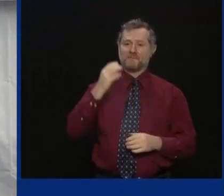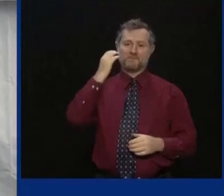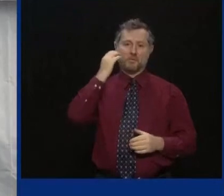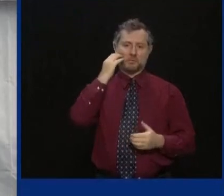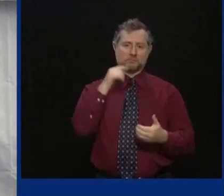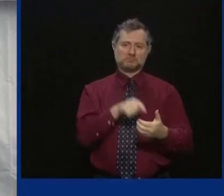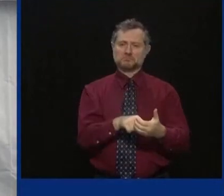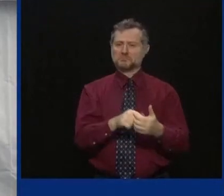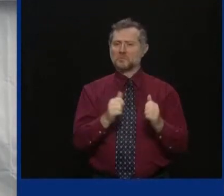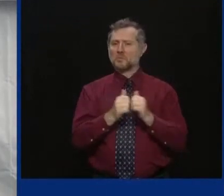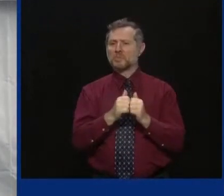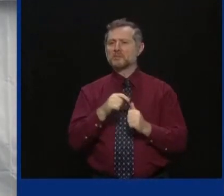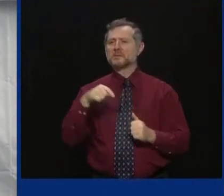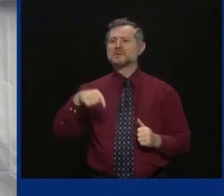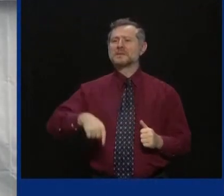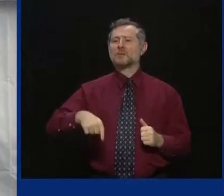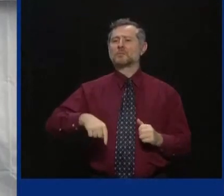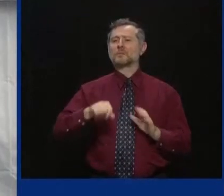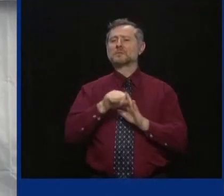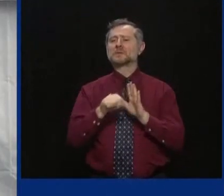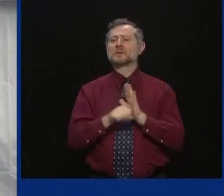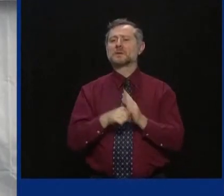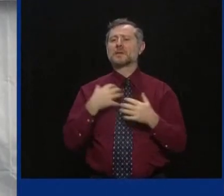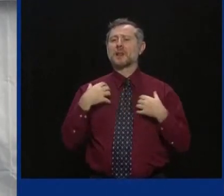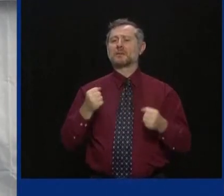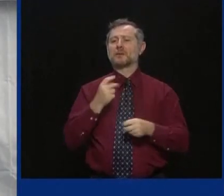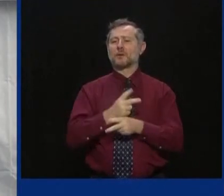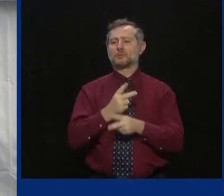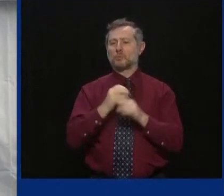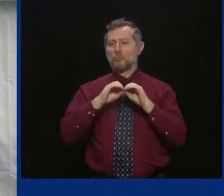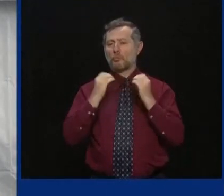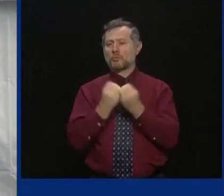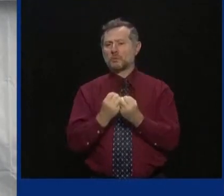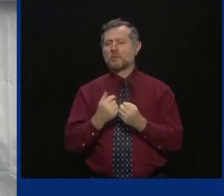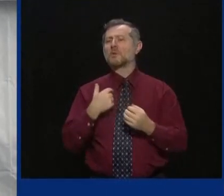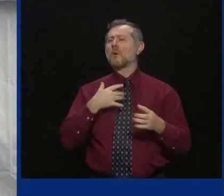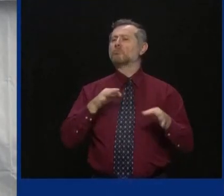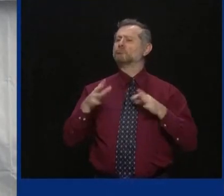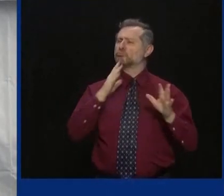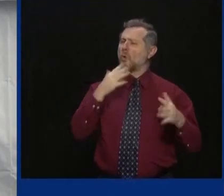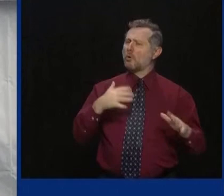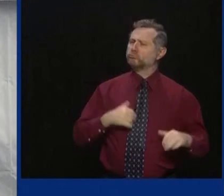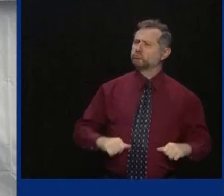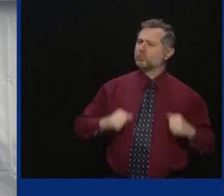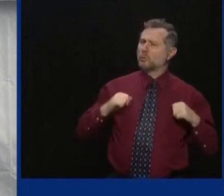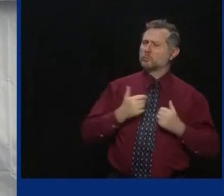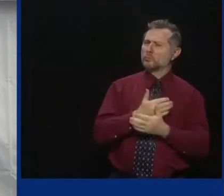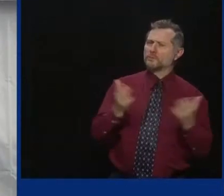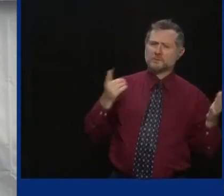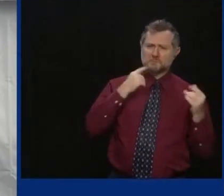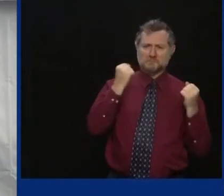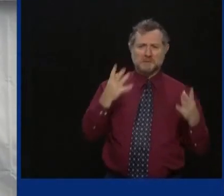HEALTHCARE WORKERS. I WAS ON THE PHONE AS I WAS WALKING IN WITH THE LEADERS OF OUR DOWN STATE HEALTHCARE